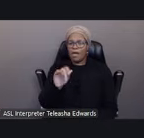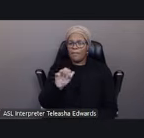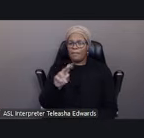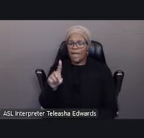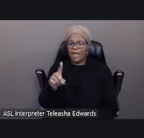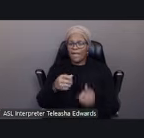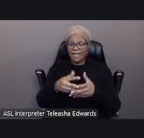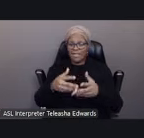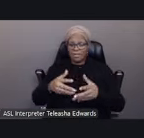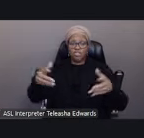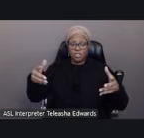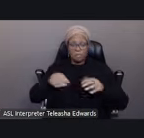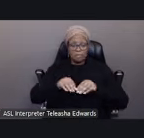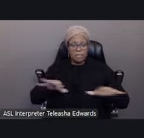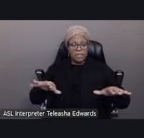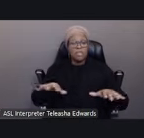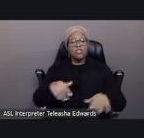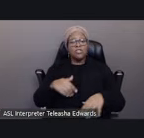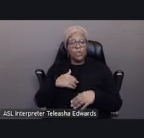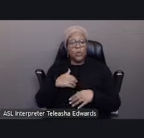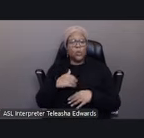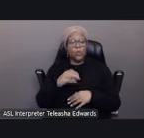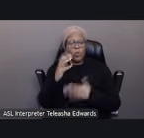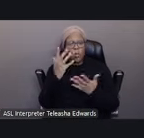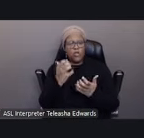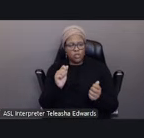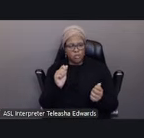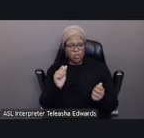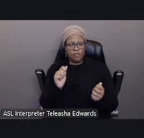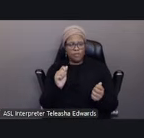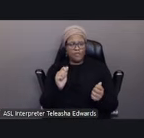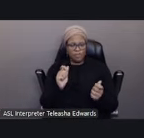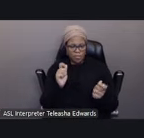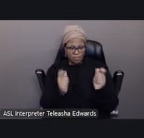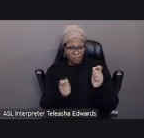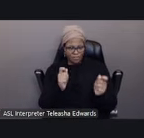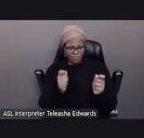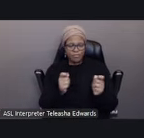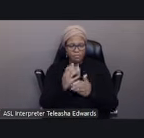to augment some of the work that's already been done here in the state that we're known for.